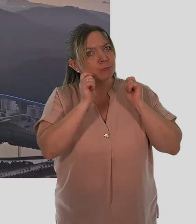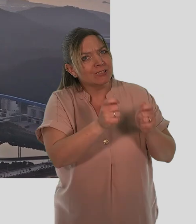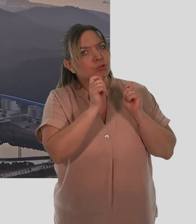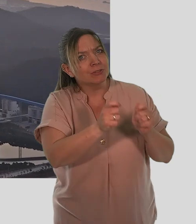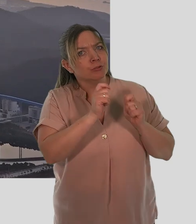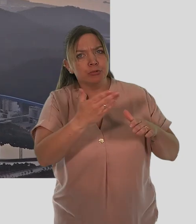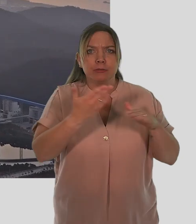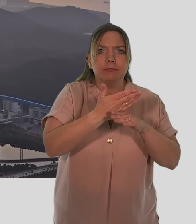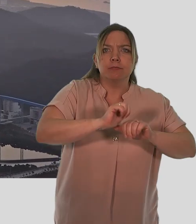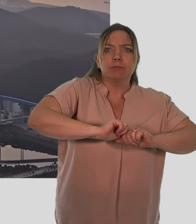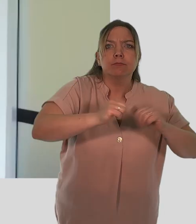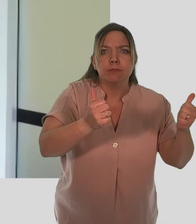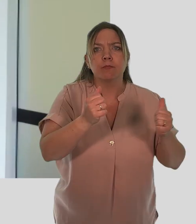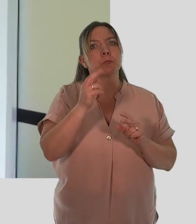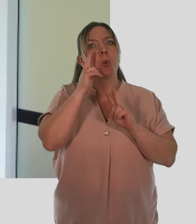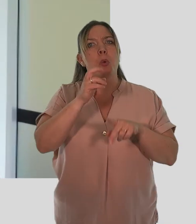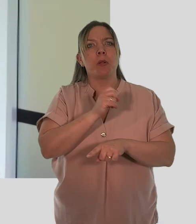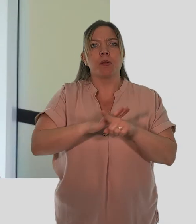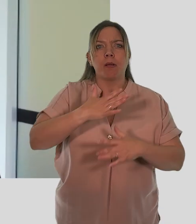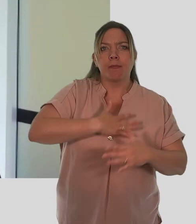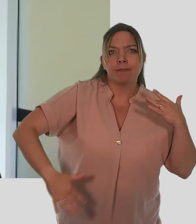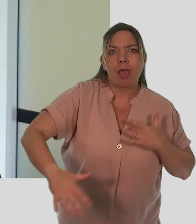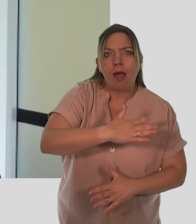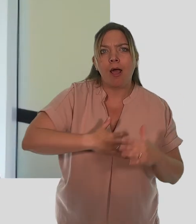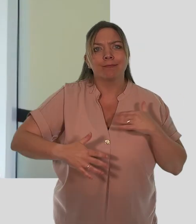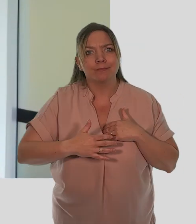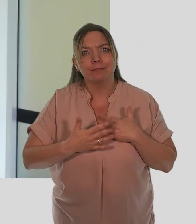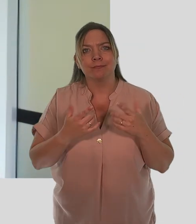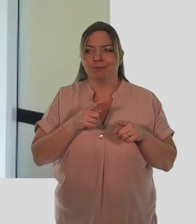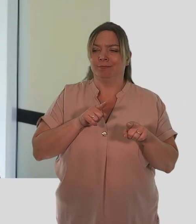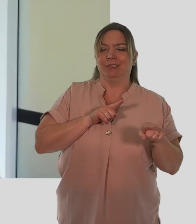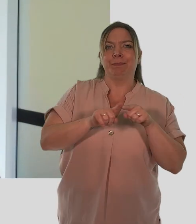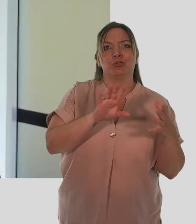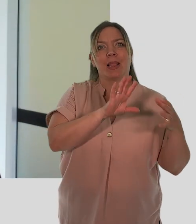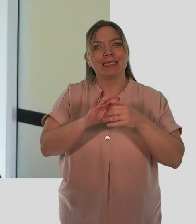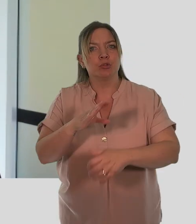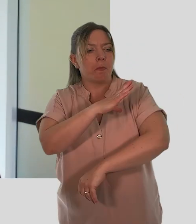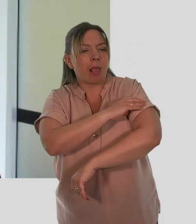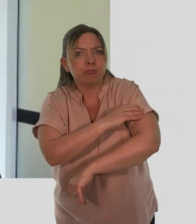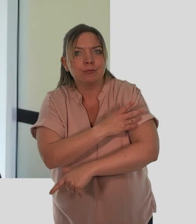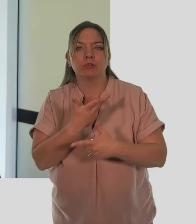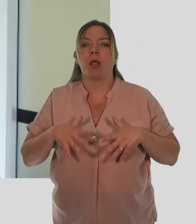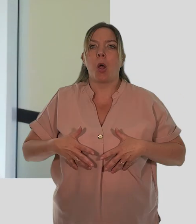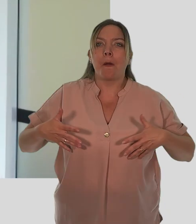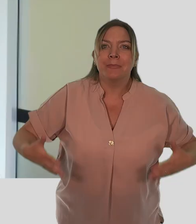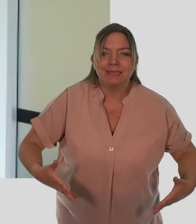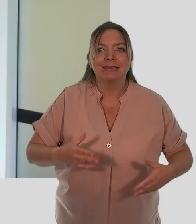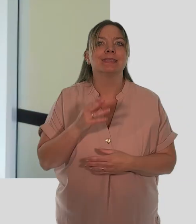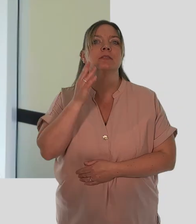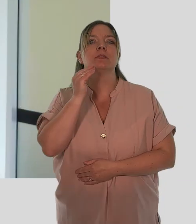The next part of our roadmap focused on building capacity to improve dementia support,